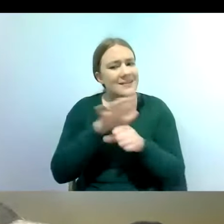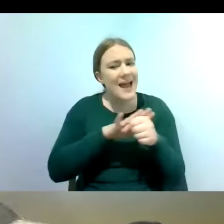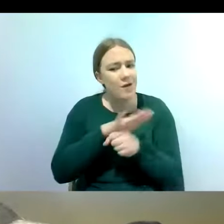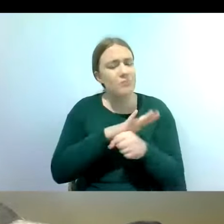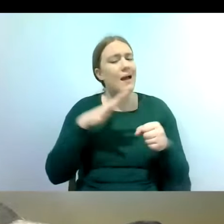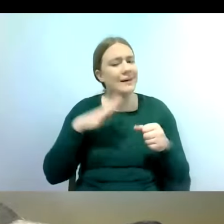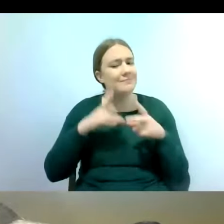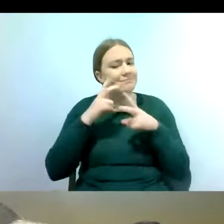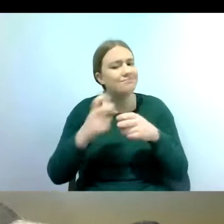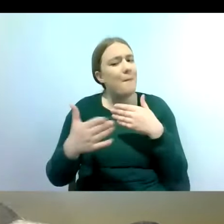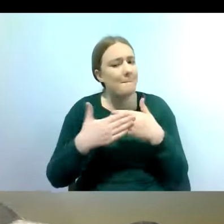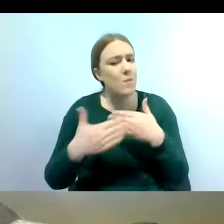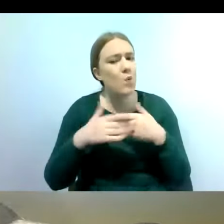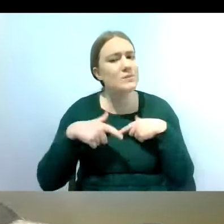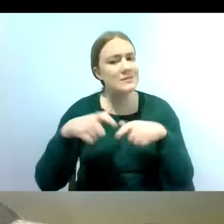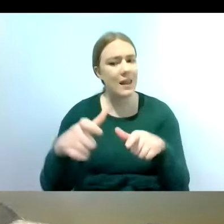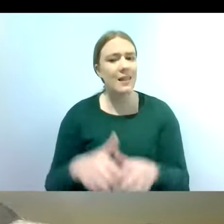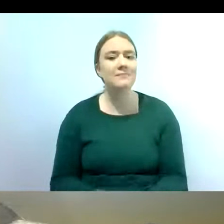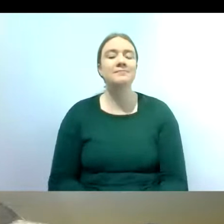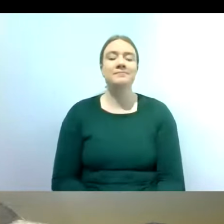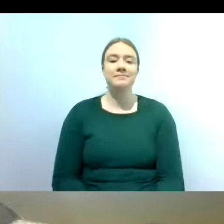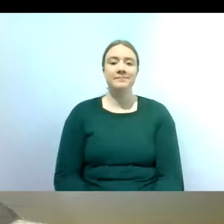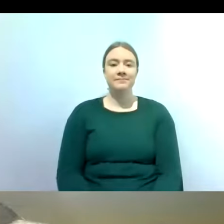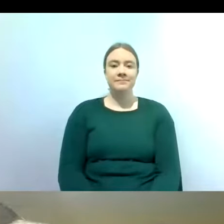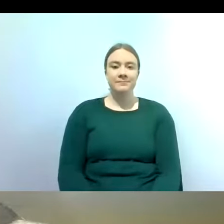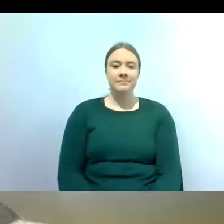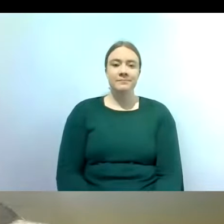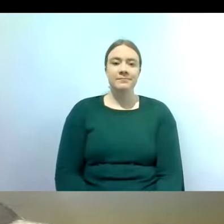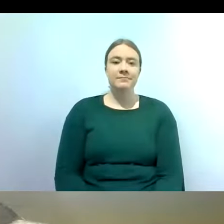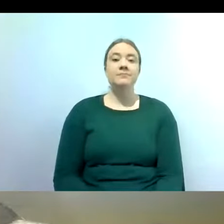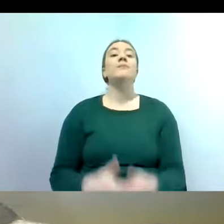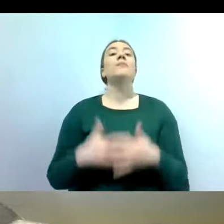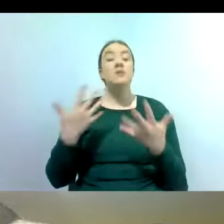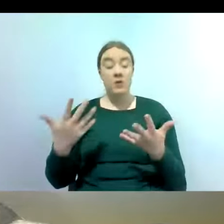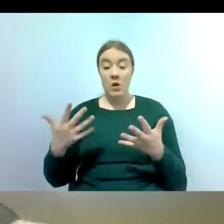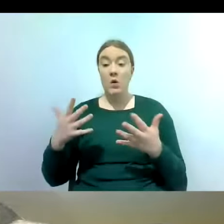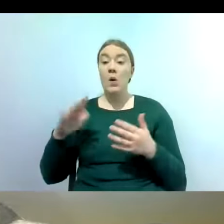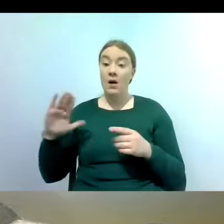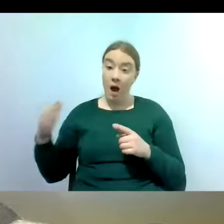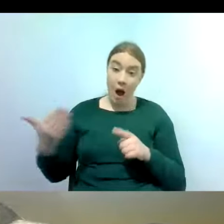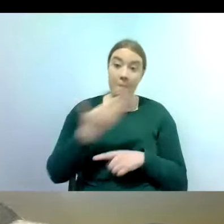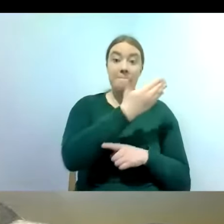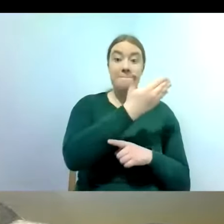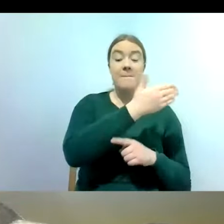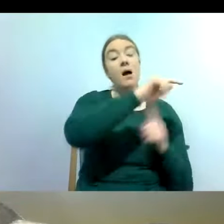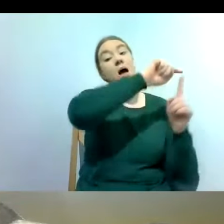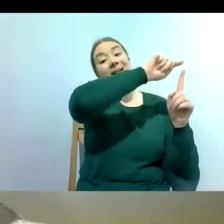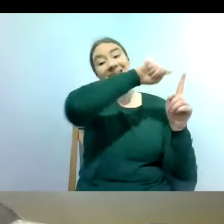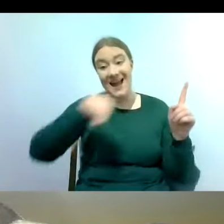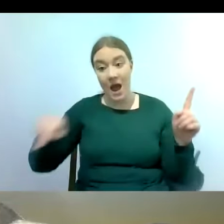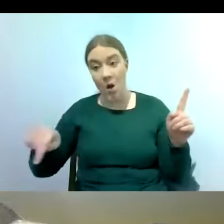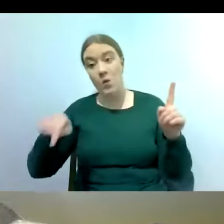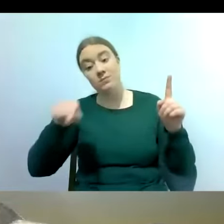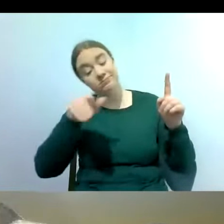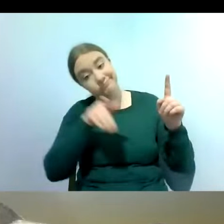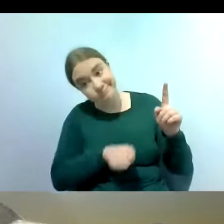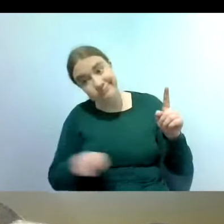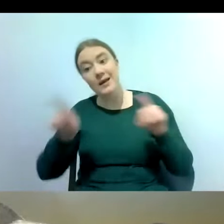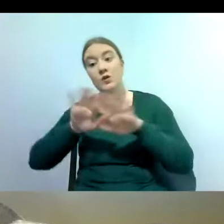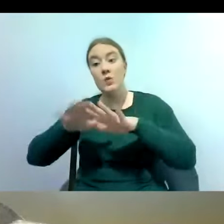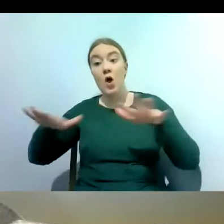further i think once fish have left the river if we're very lucky um we're able to track them at